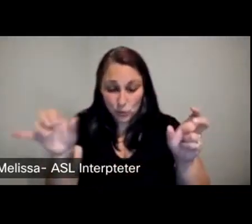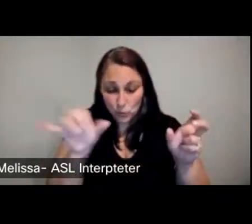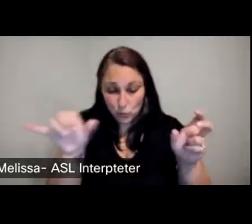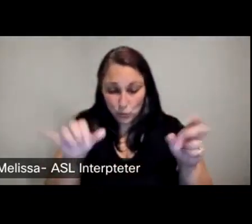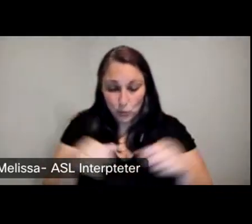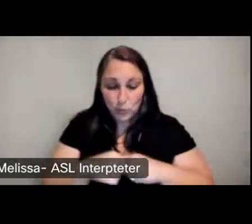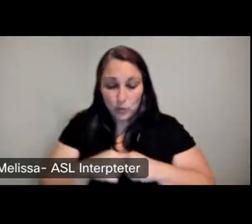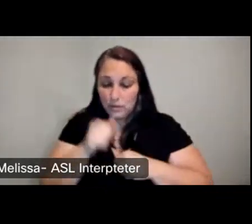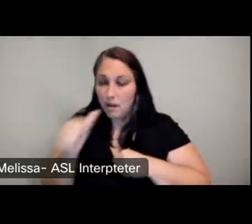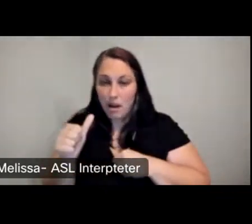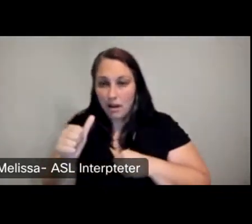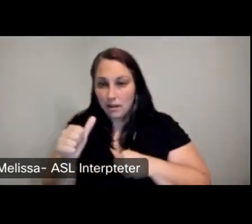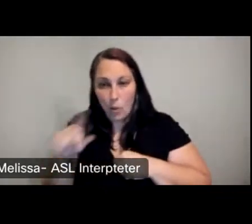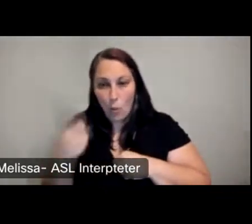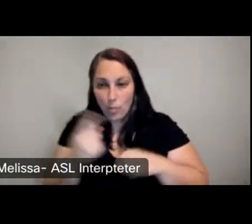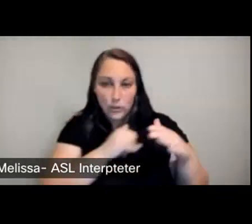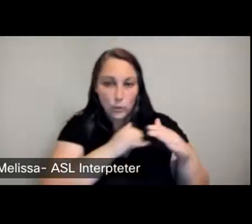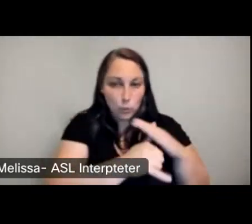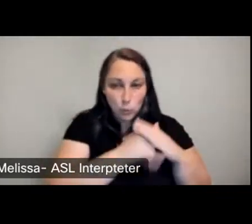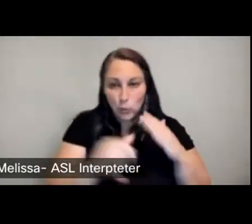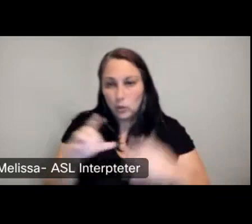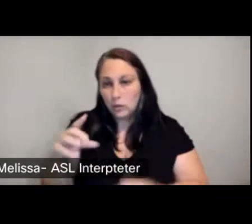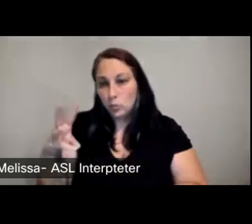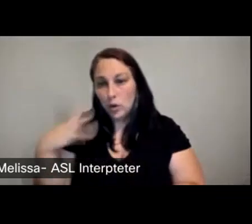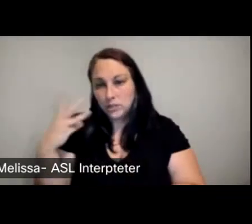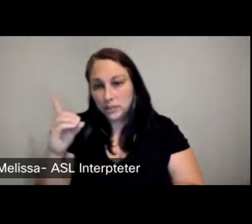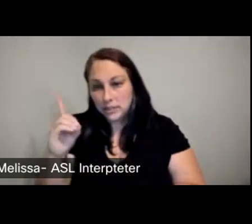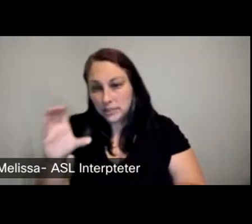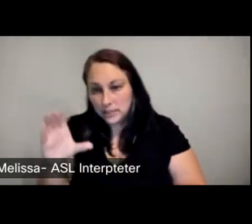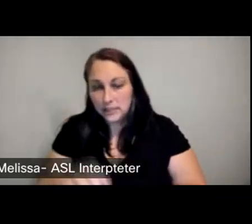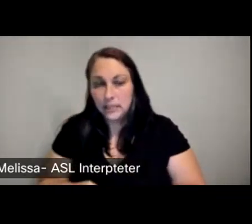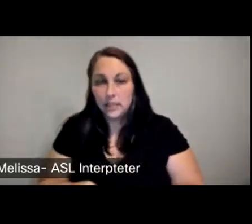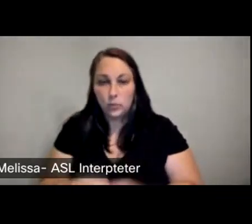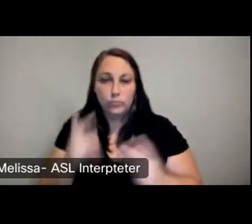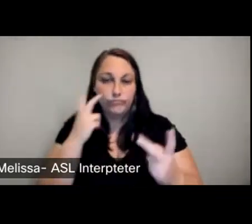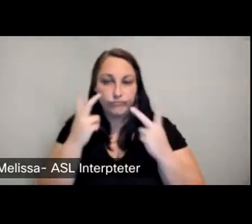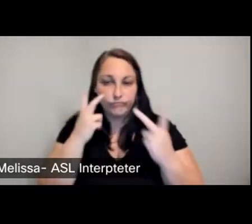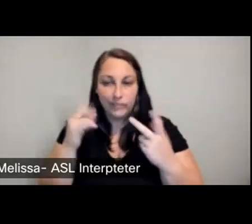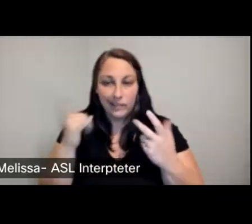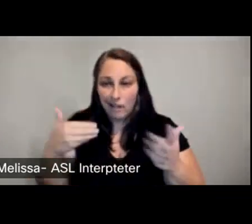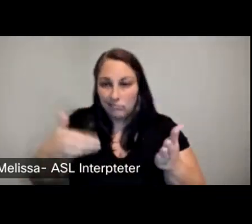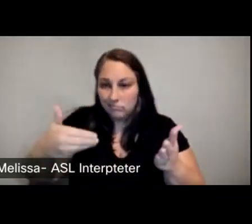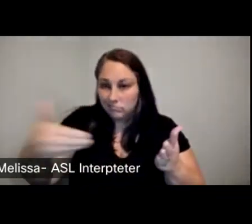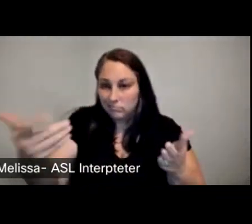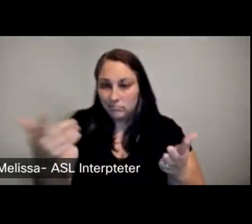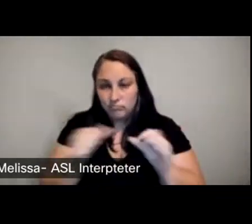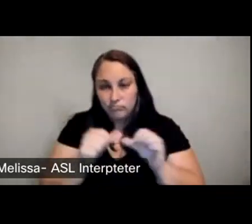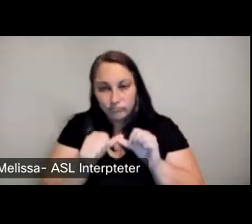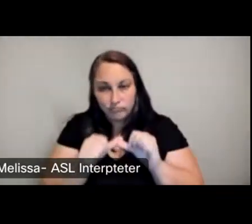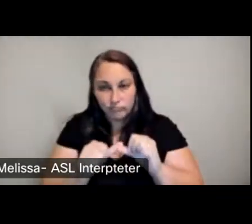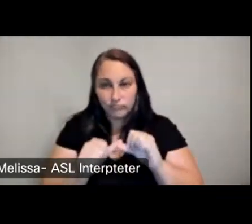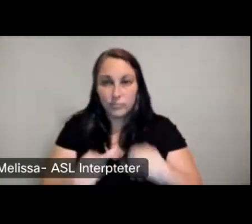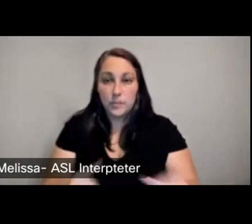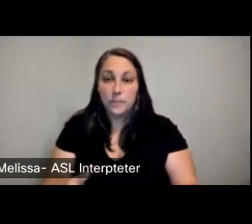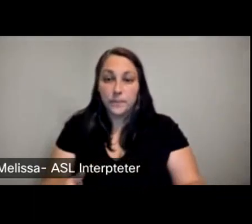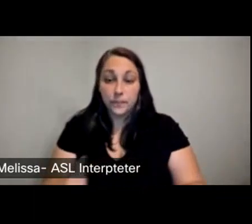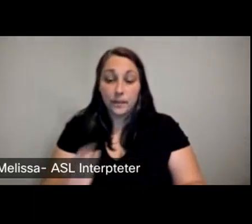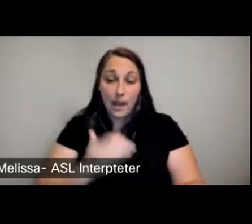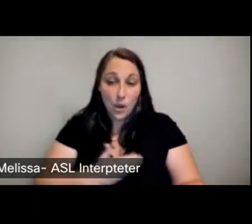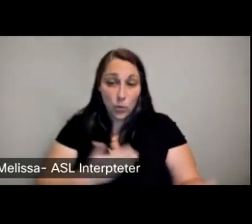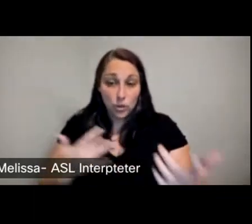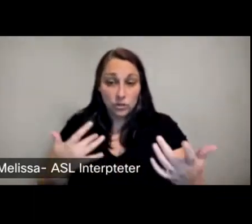um where we see this um uh in in an ongoing basis there's uh our concern our primary concern is to